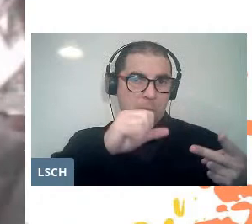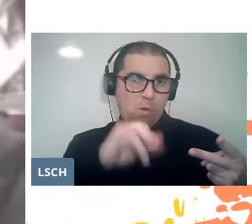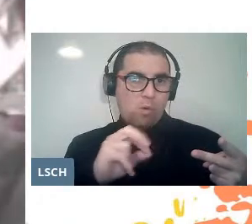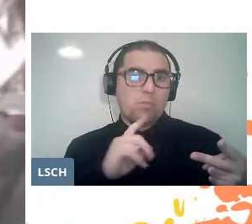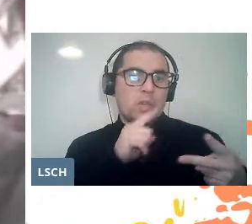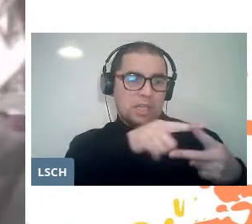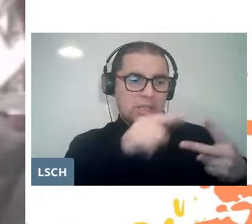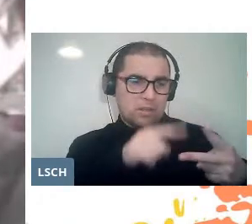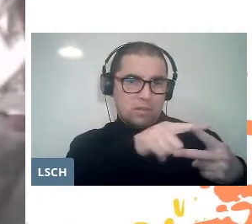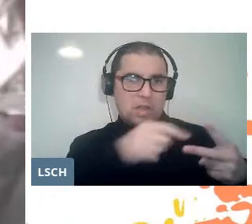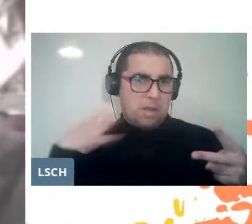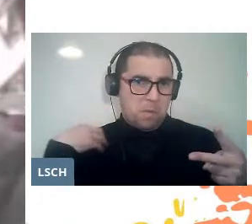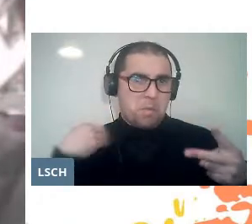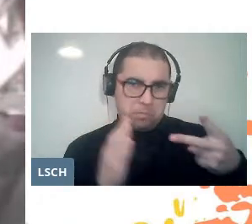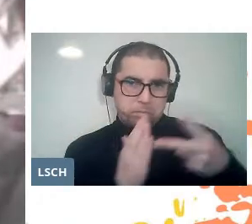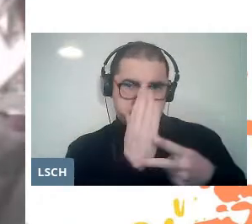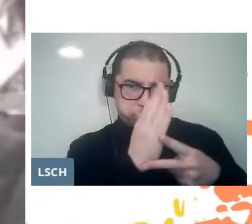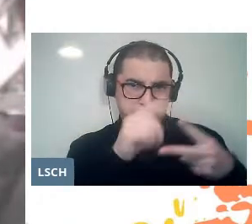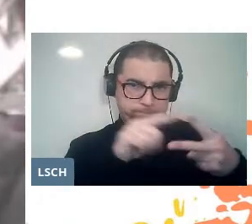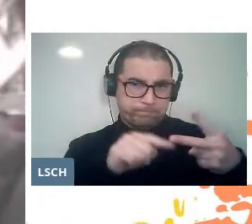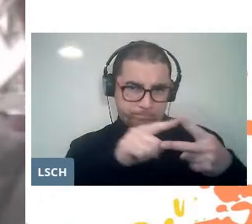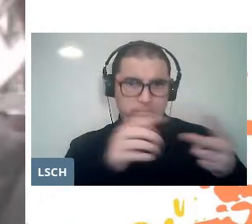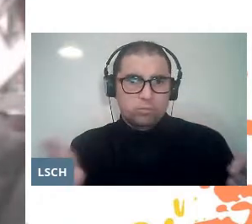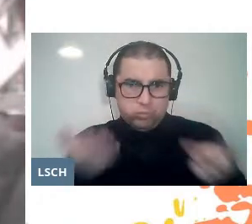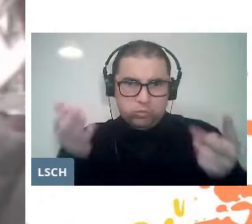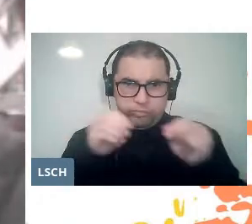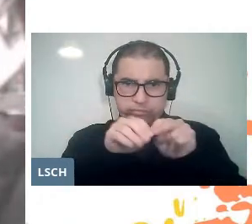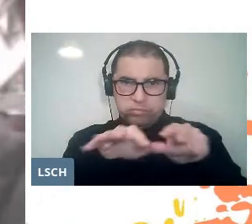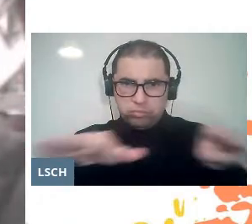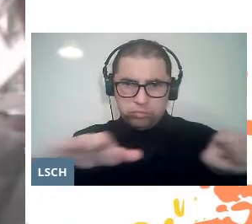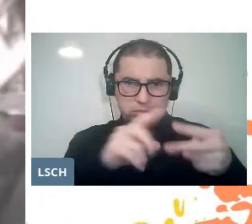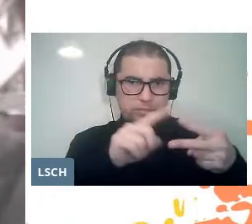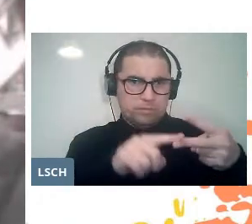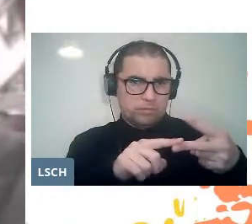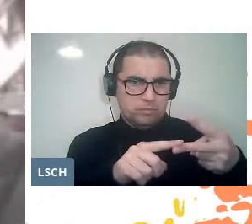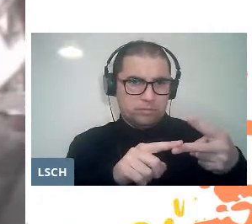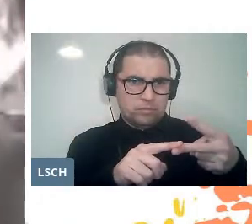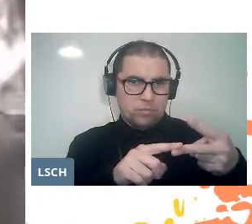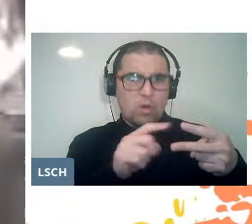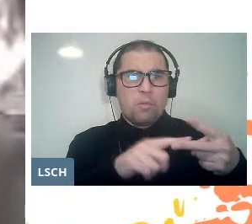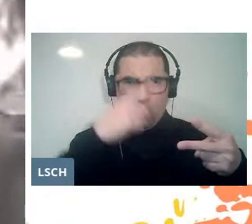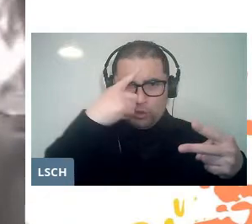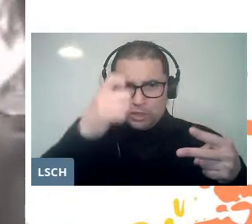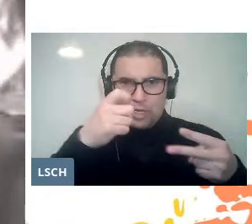of the evolution of the symphony as a serious and independent genre,